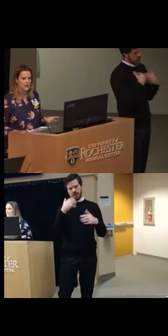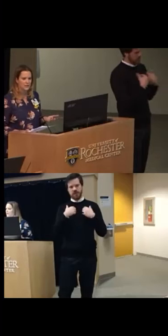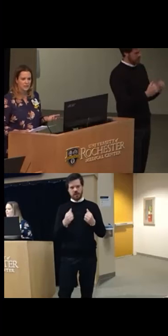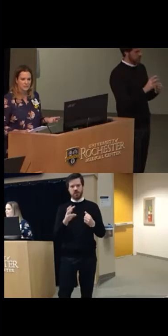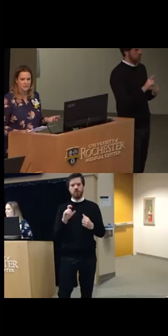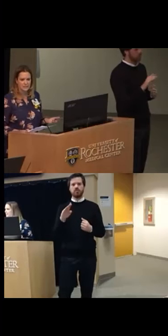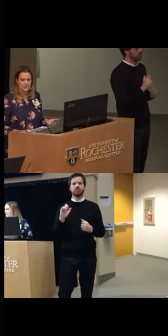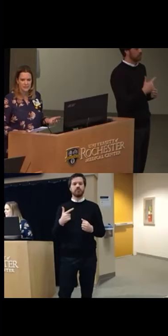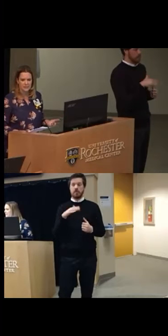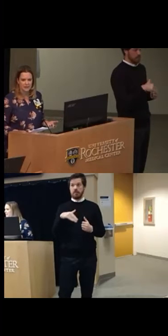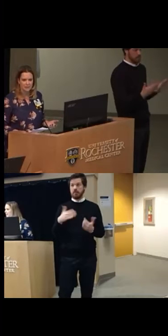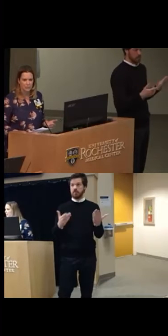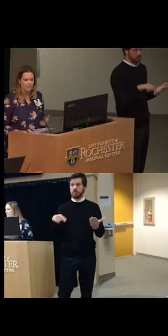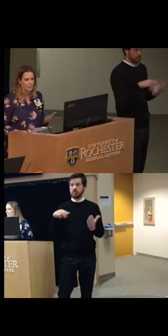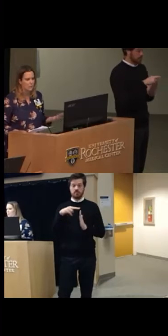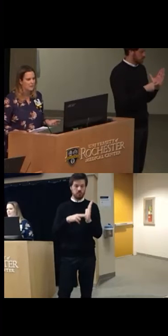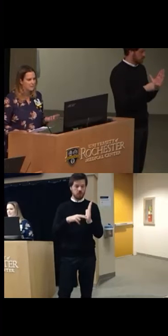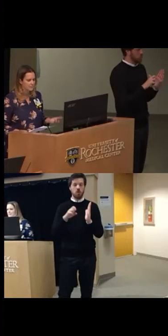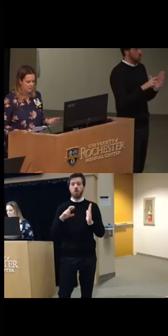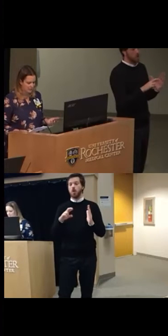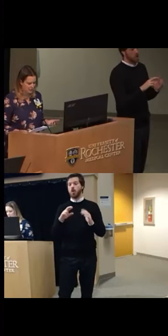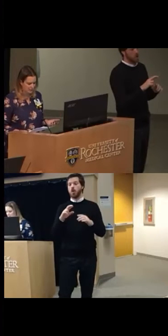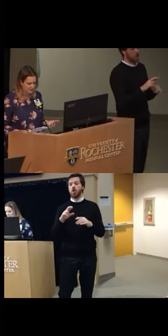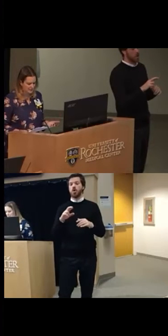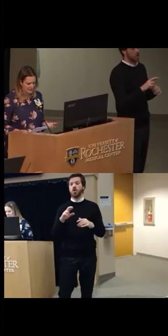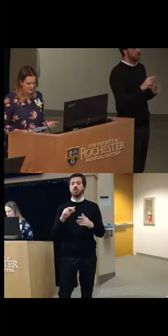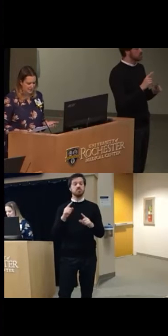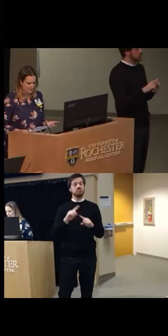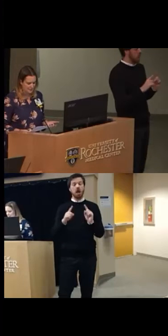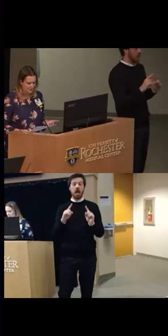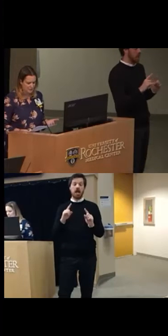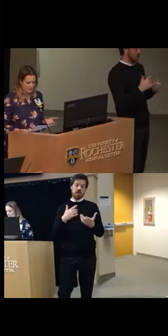got a chance to read this um or if you're dork like me but it was a good read um this